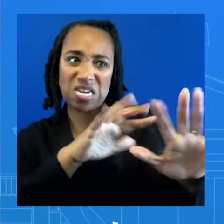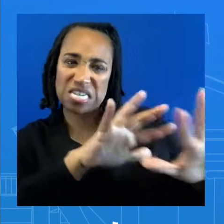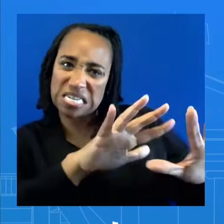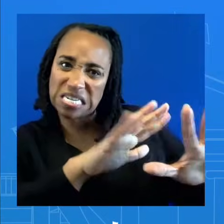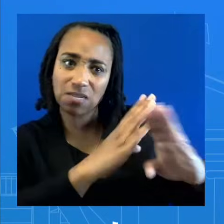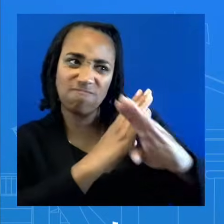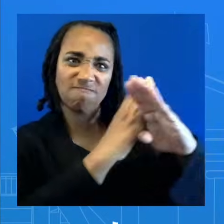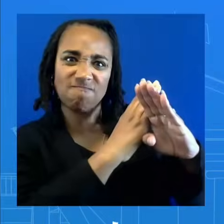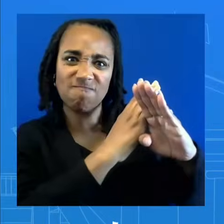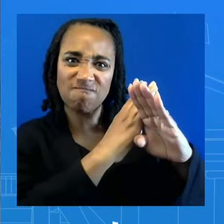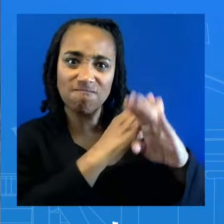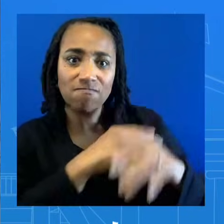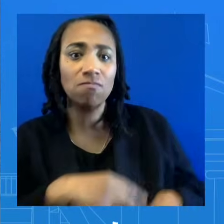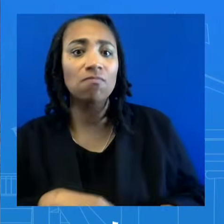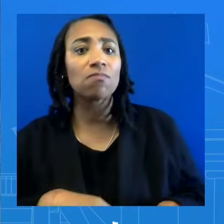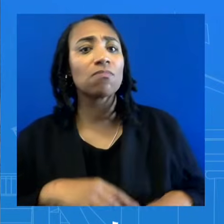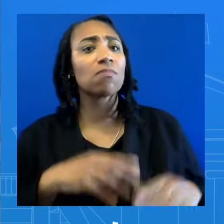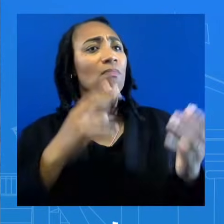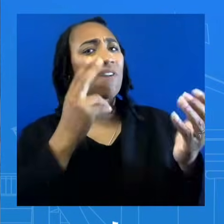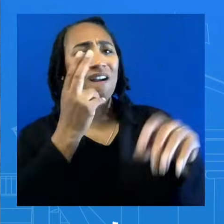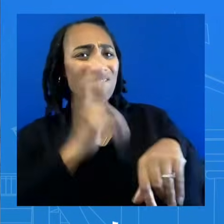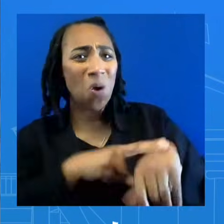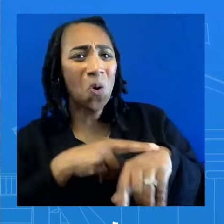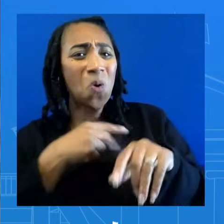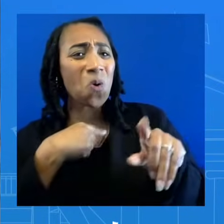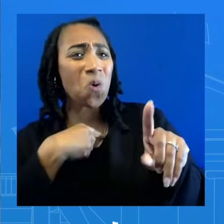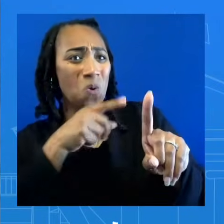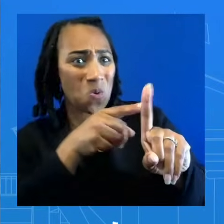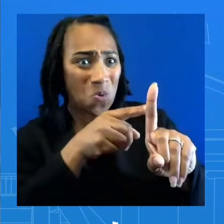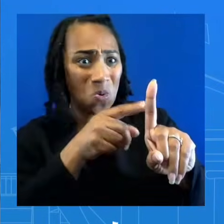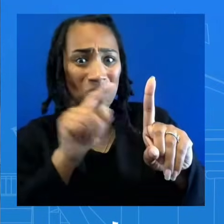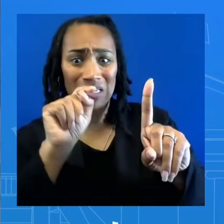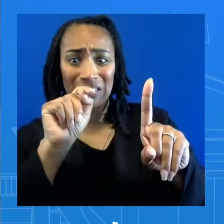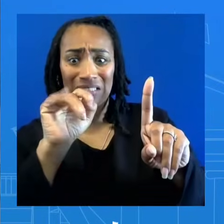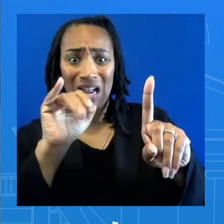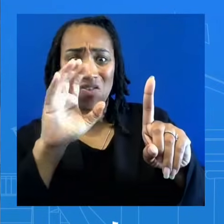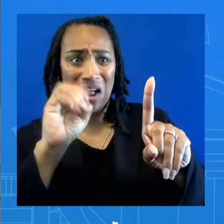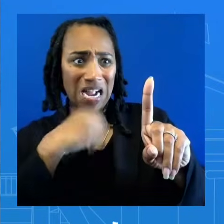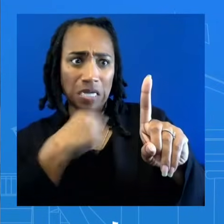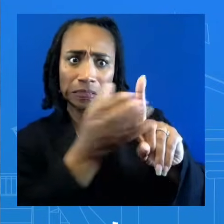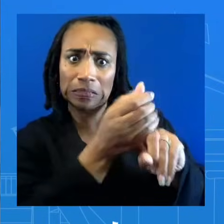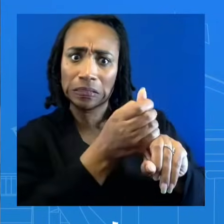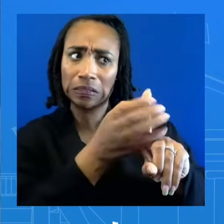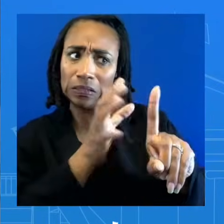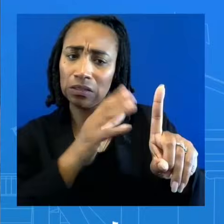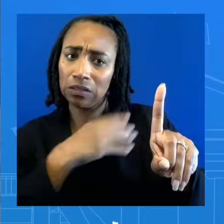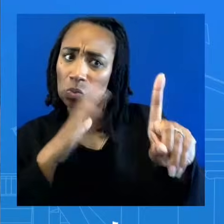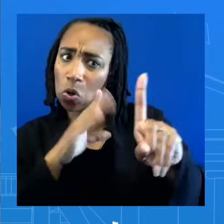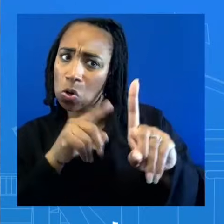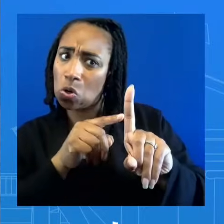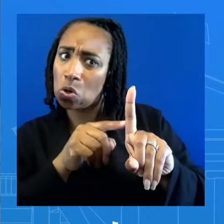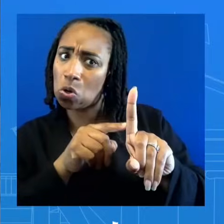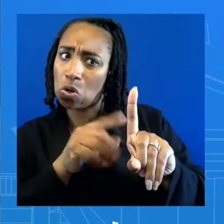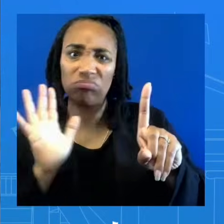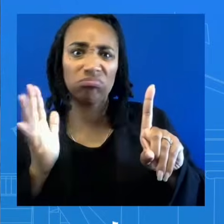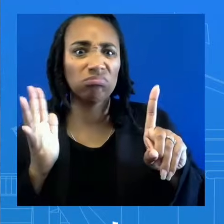The Press: Okay. One more on Gaza, please. You have called on the Israelis many times from this podium to make sure they avoid civilian casualties